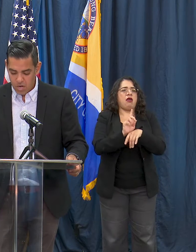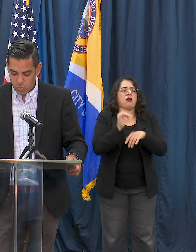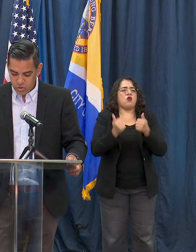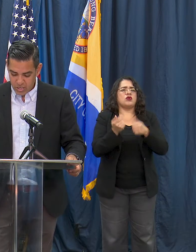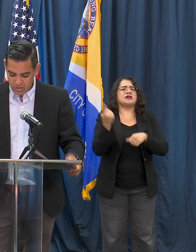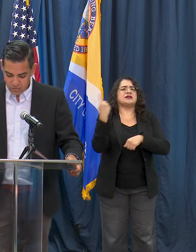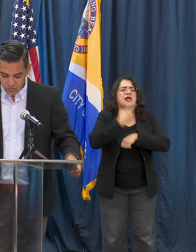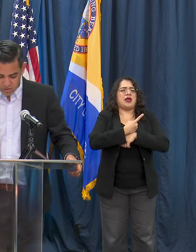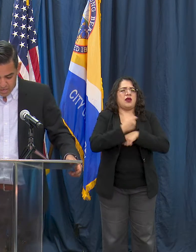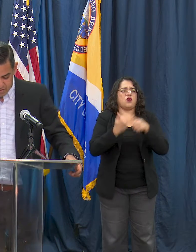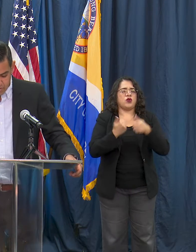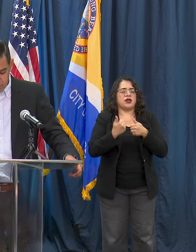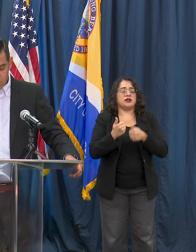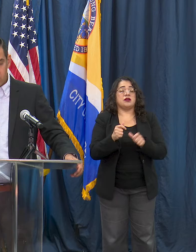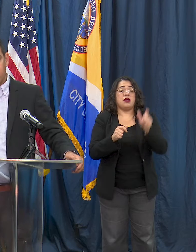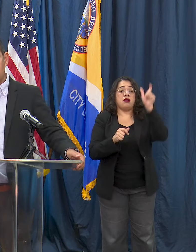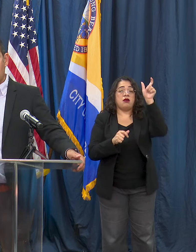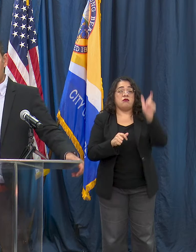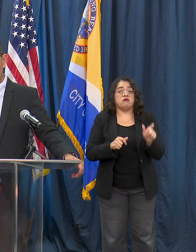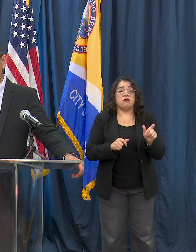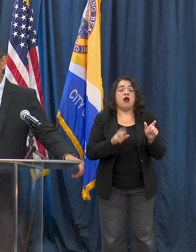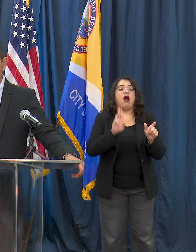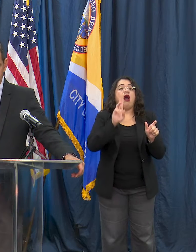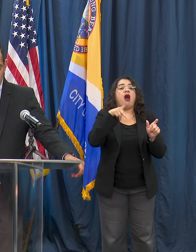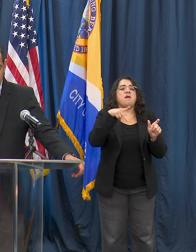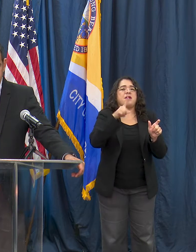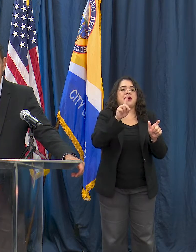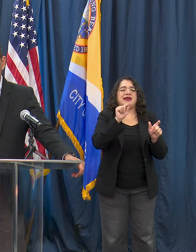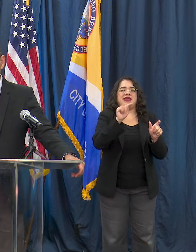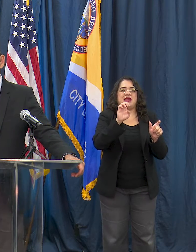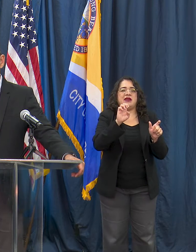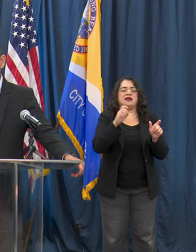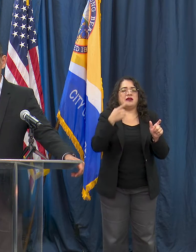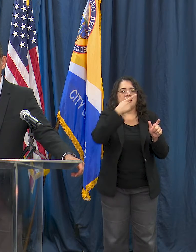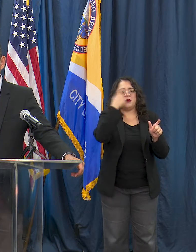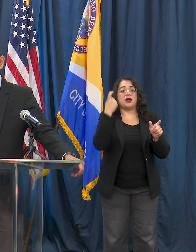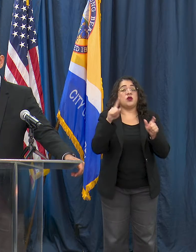which is the numbers that go higher because as we get reports,